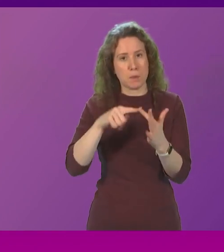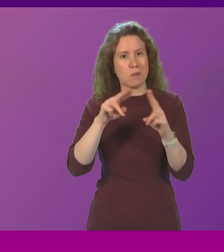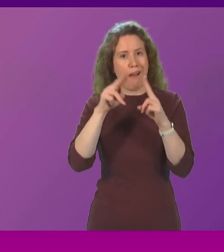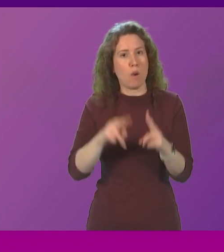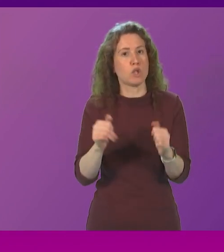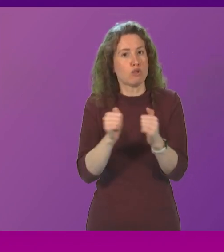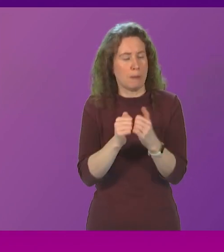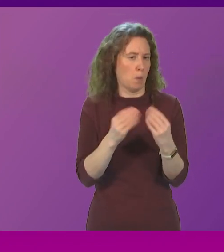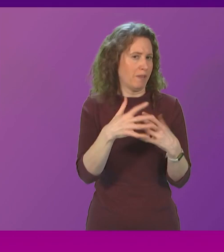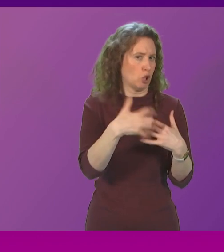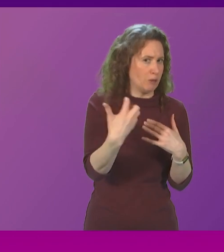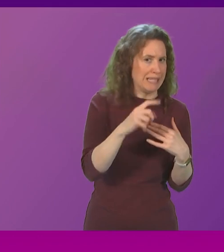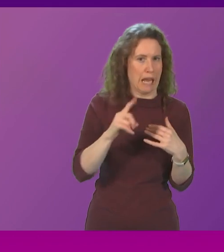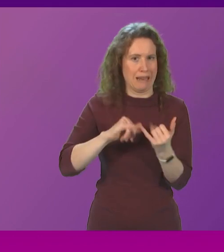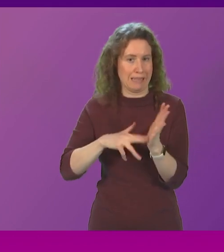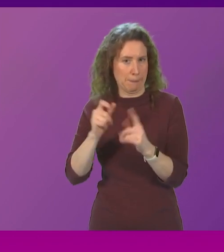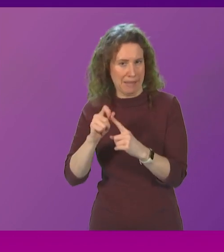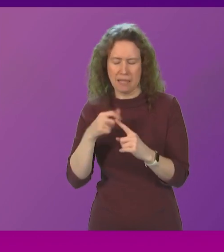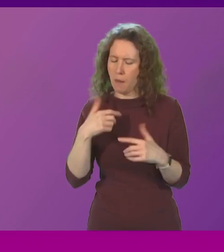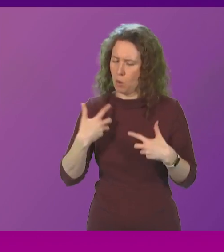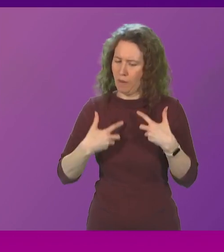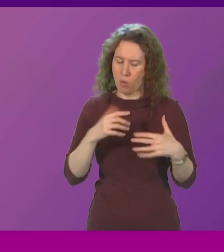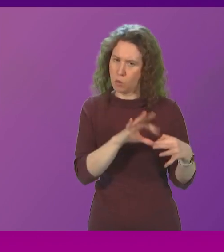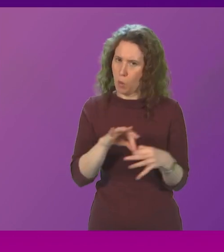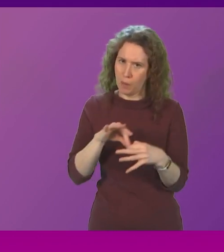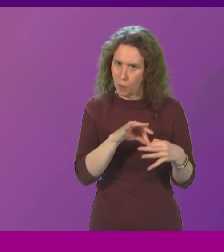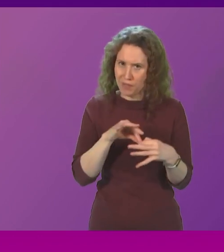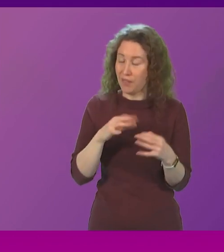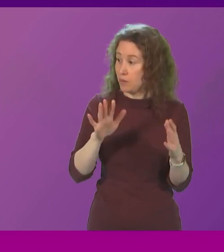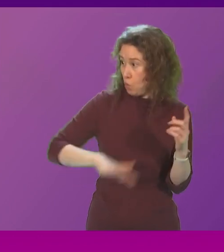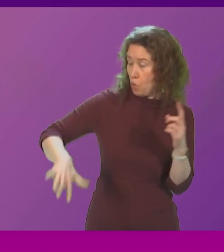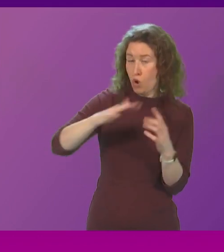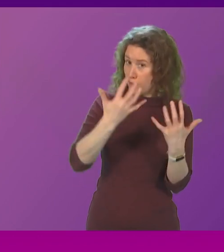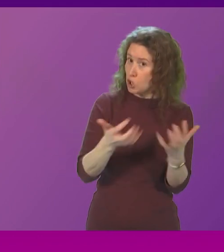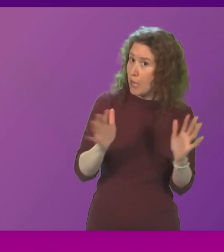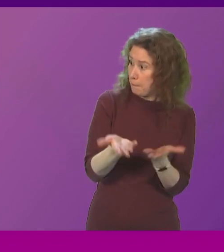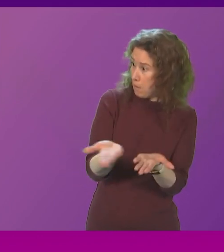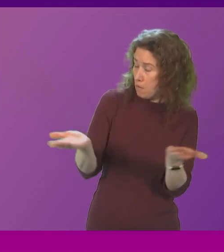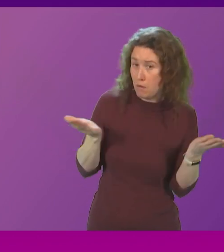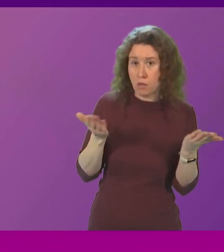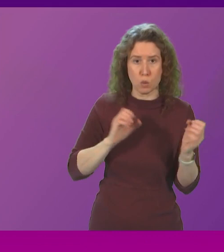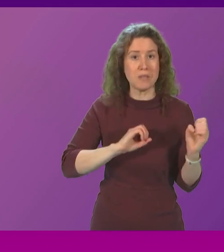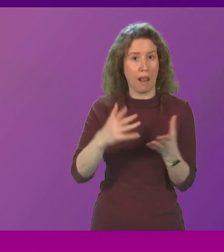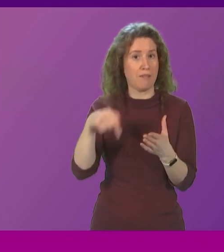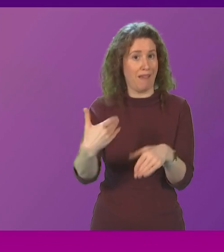National Party Government. I very much look forward to working together with them, and across the chamber, to deliver the actions that we need.